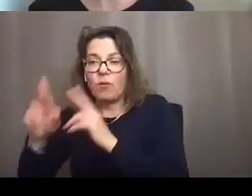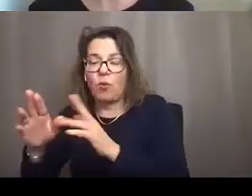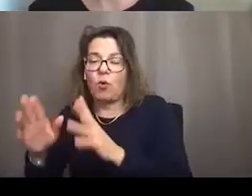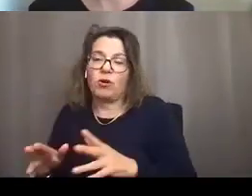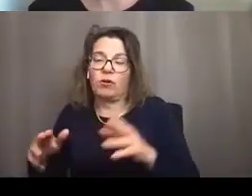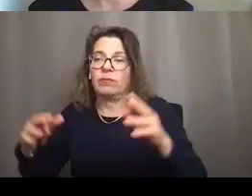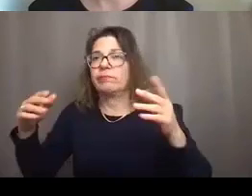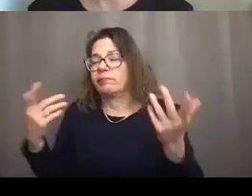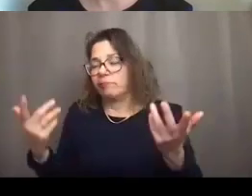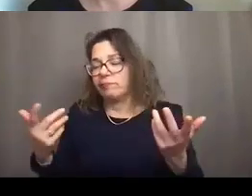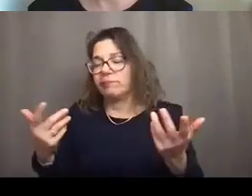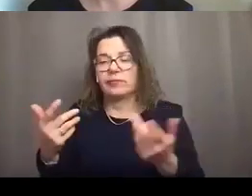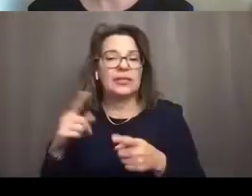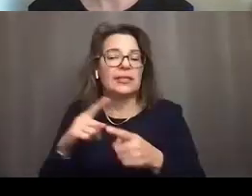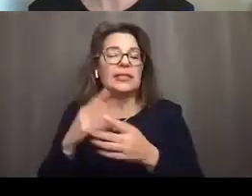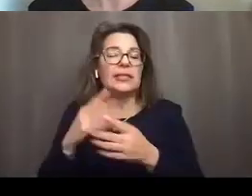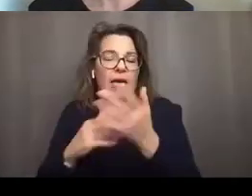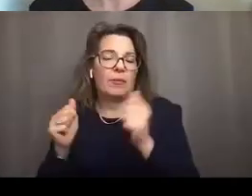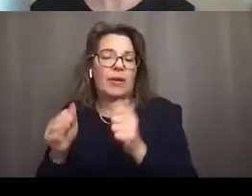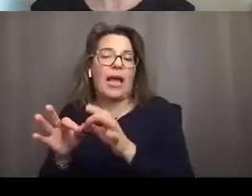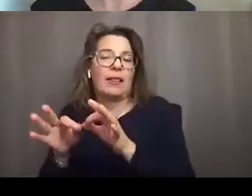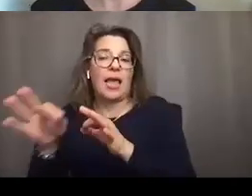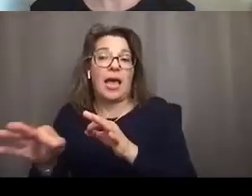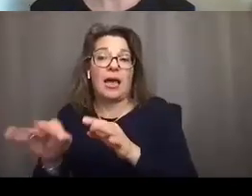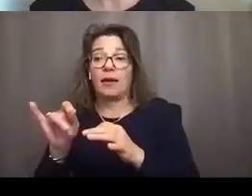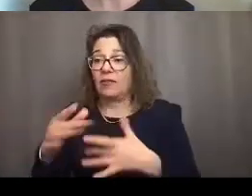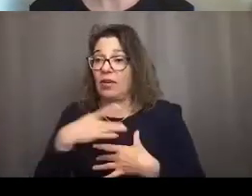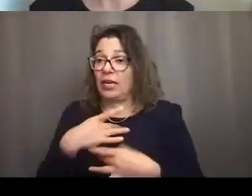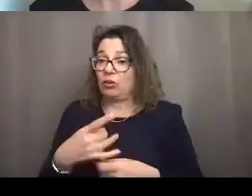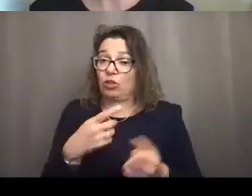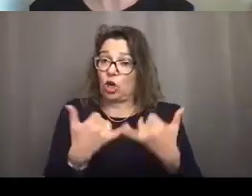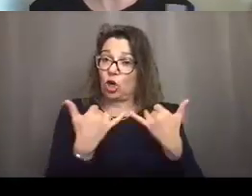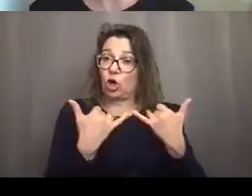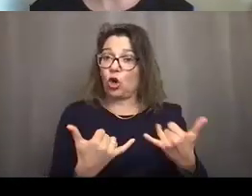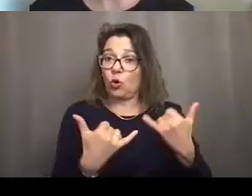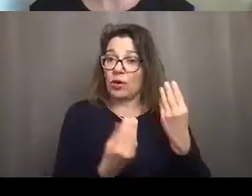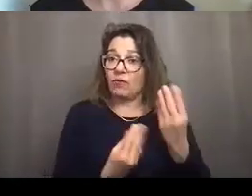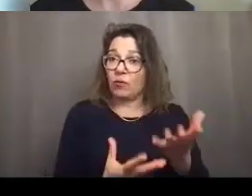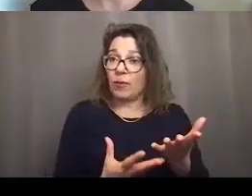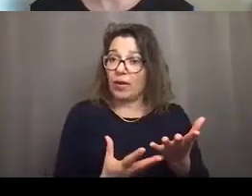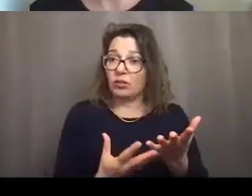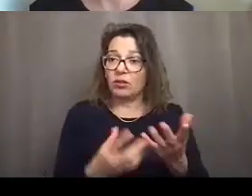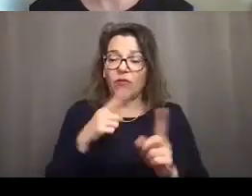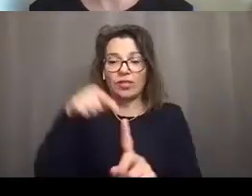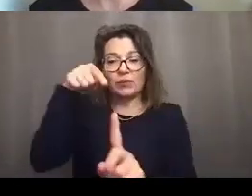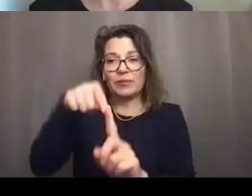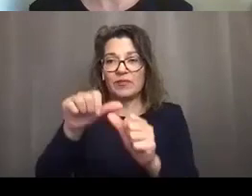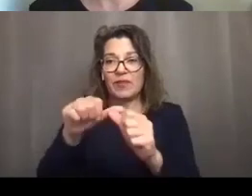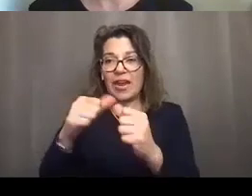that can lag a little bit. So if you're interested in current information and it's for an agency available in RePORTER,